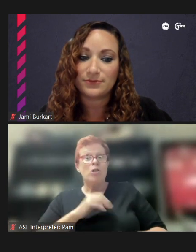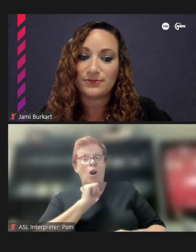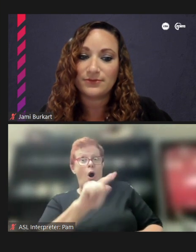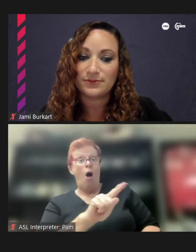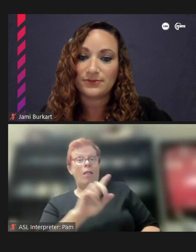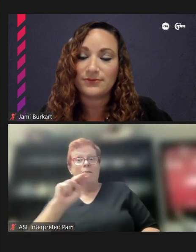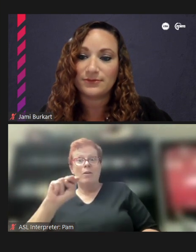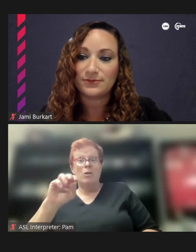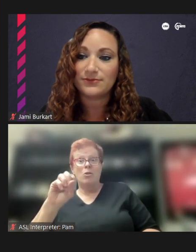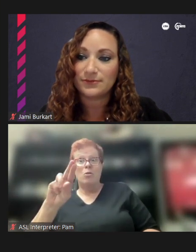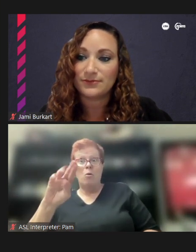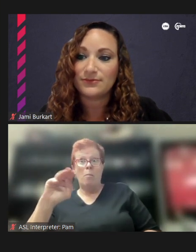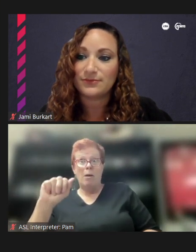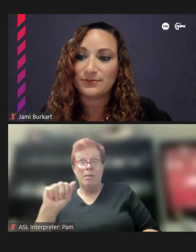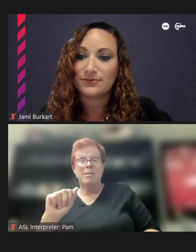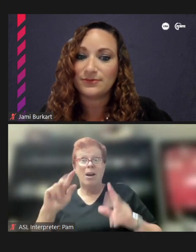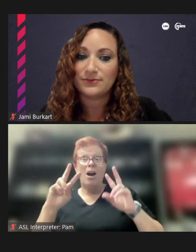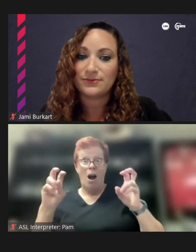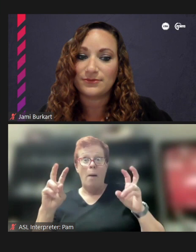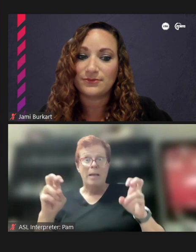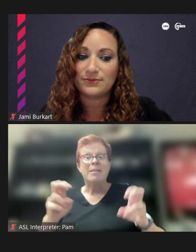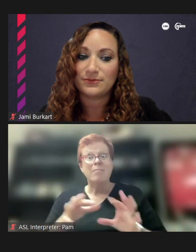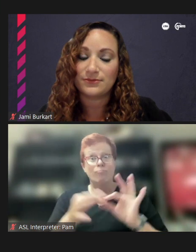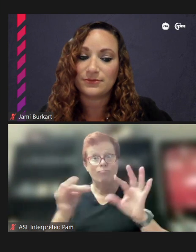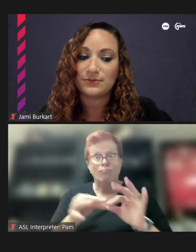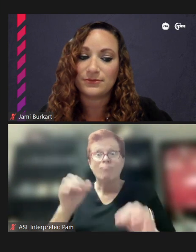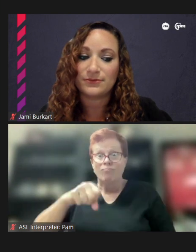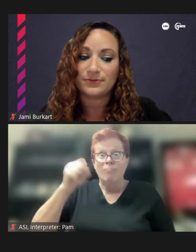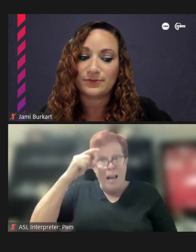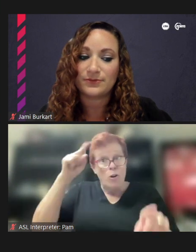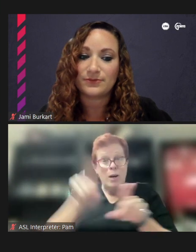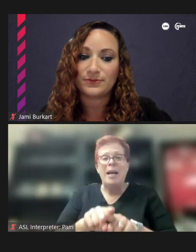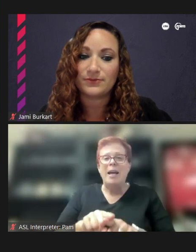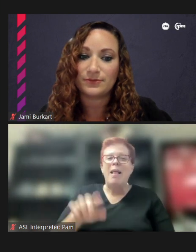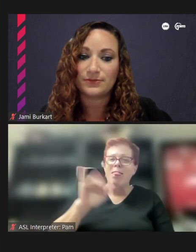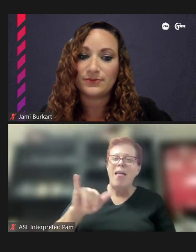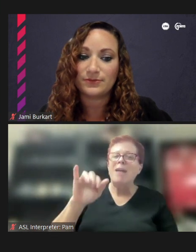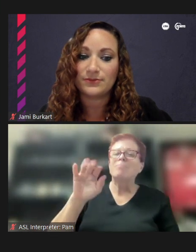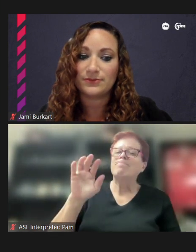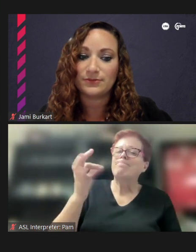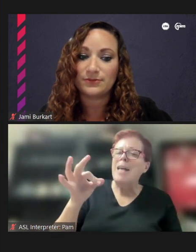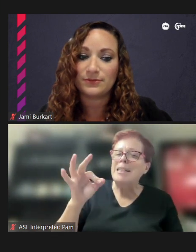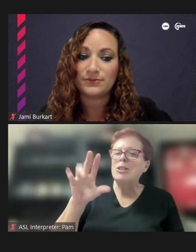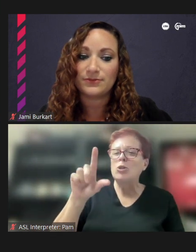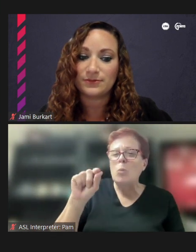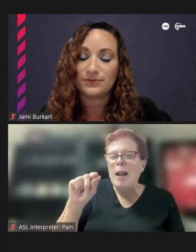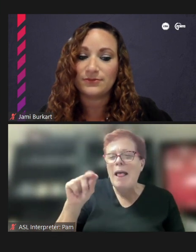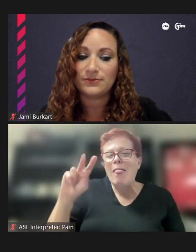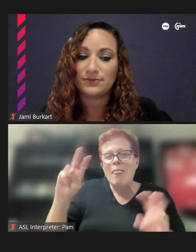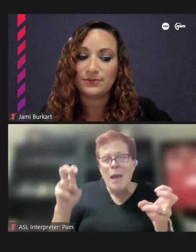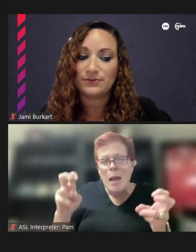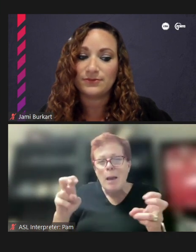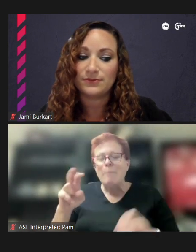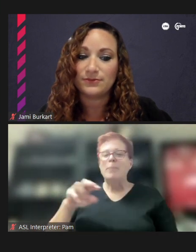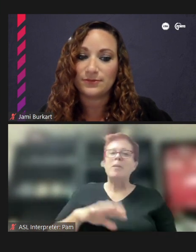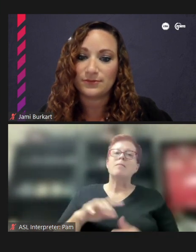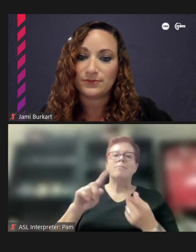comments and I agree that, you know, the kind of 20s theme and the Neon Lights of the Marquis